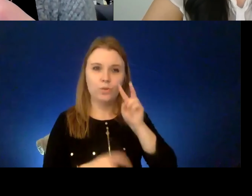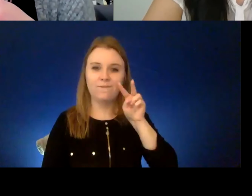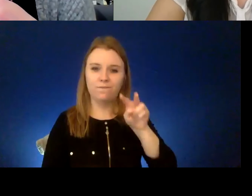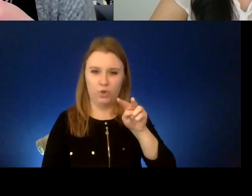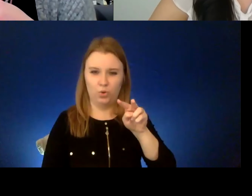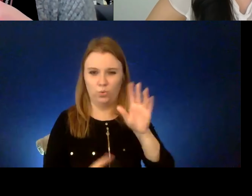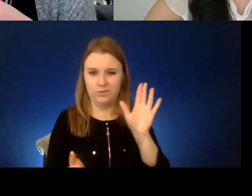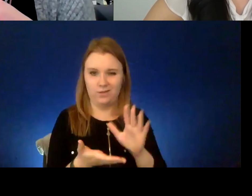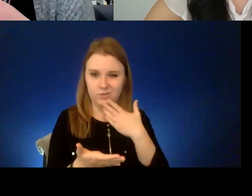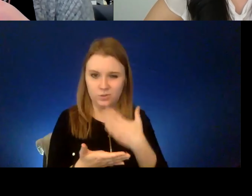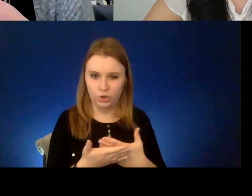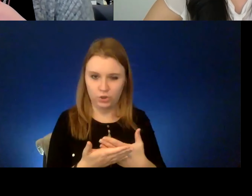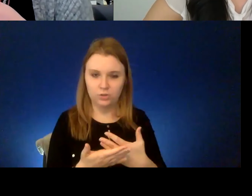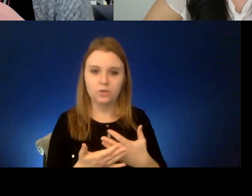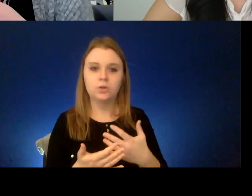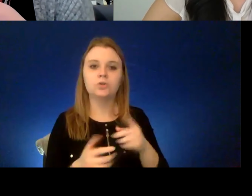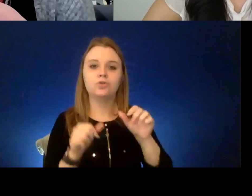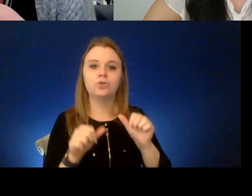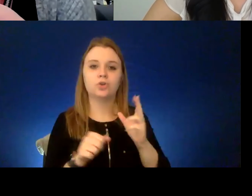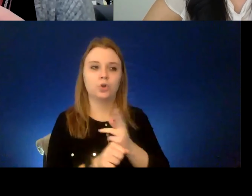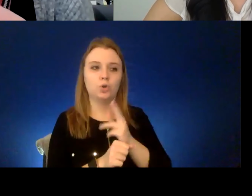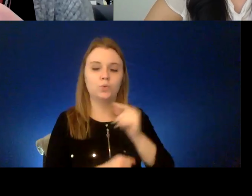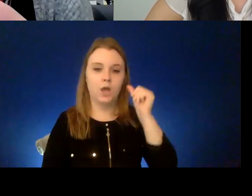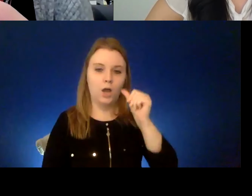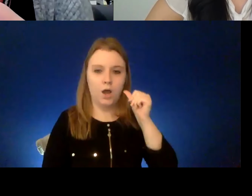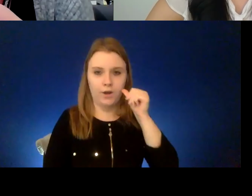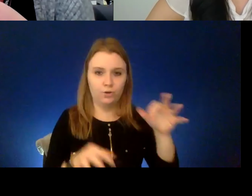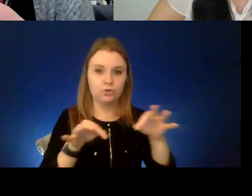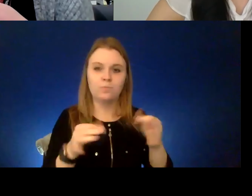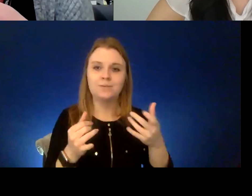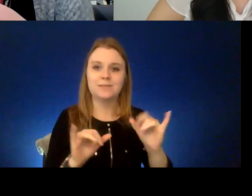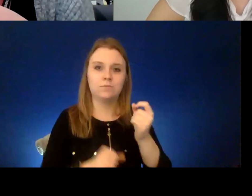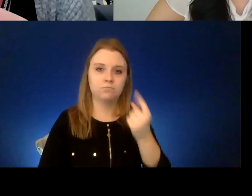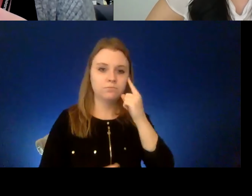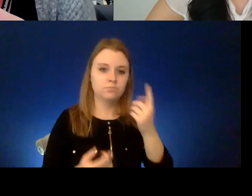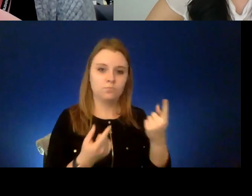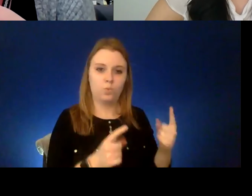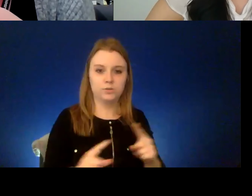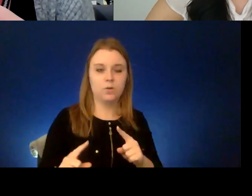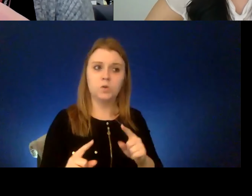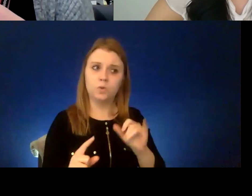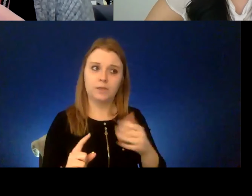And so she was able to use the audio description and still understand what was going on, which I thought was great example.